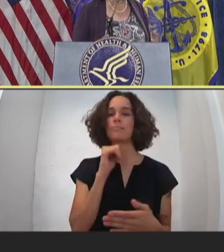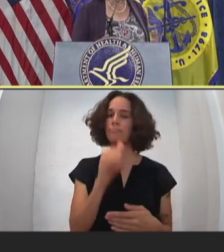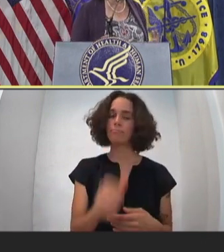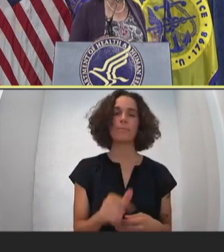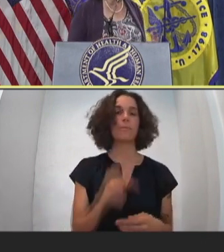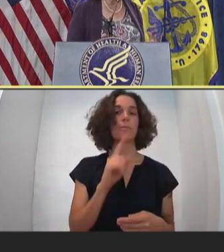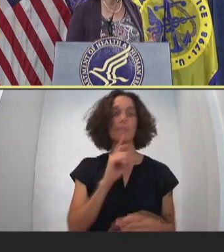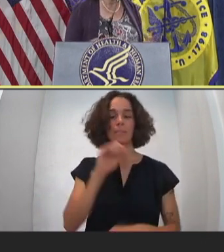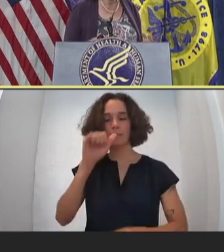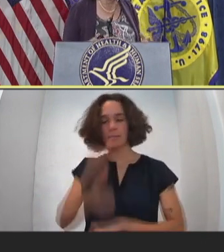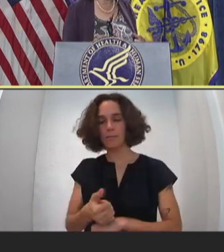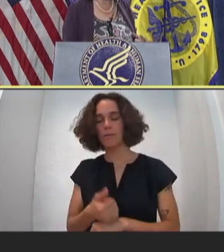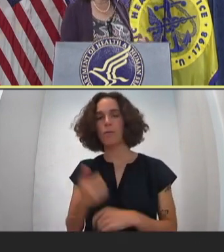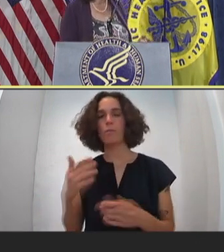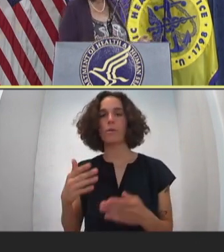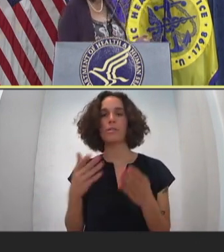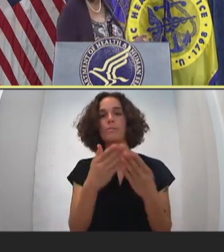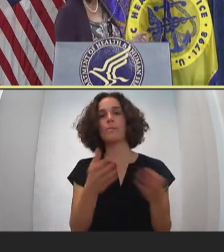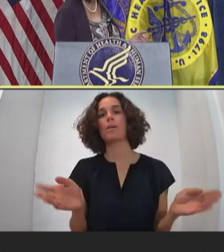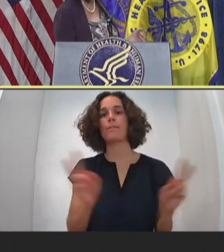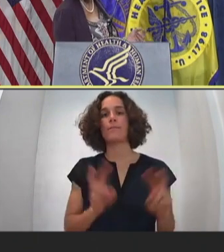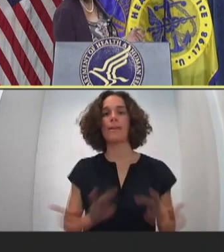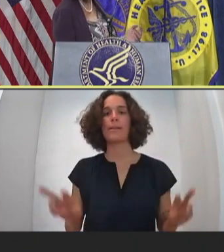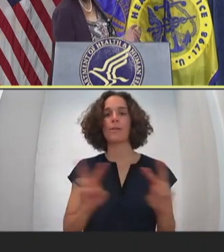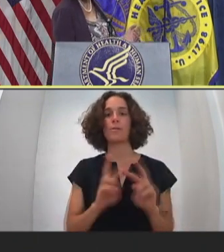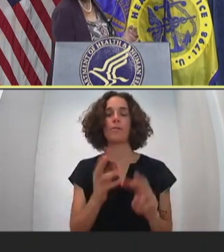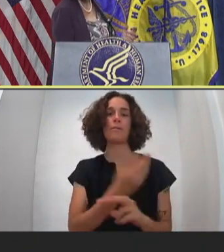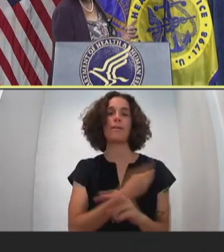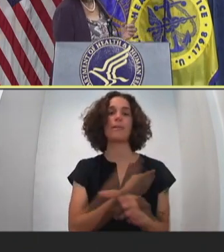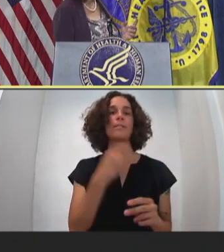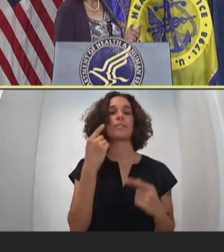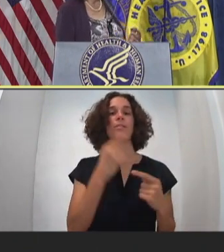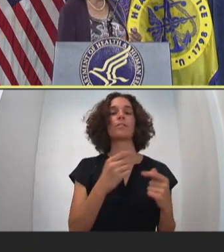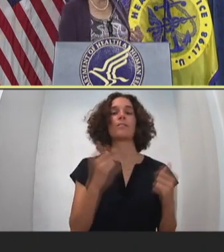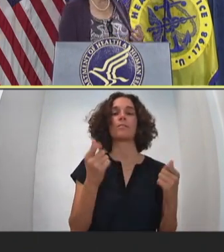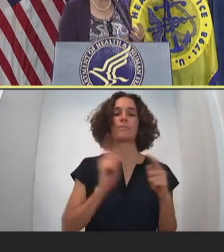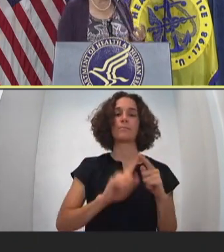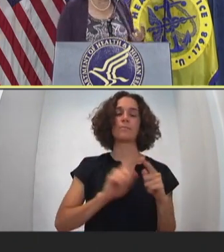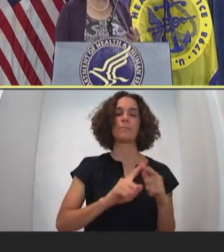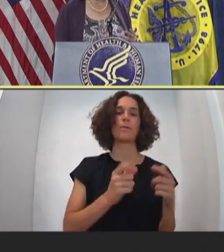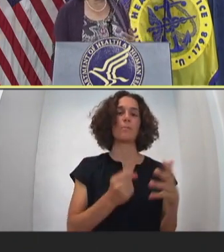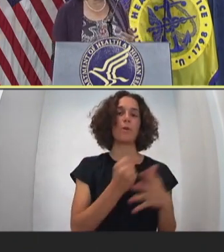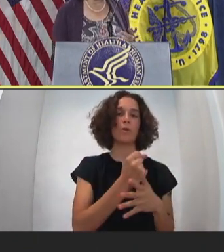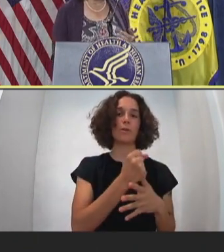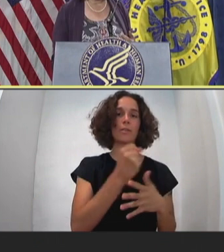of vaccination given a number of different priorities. Really understanding the impact